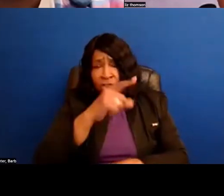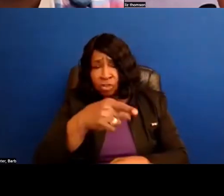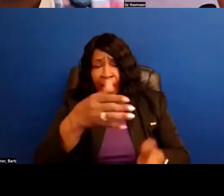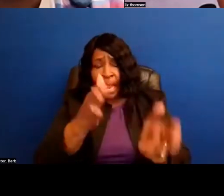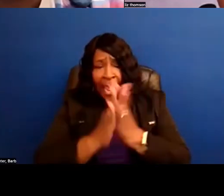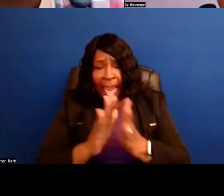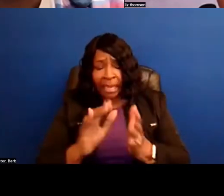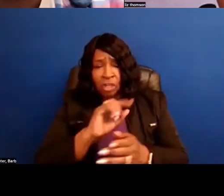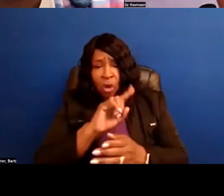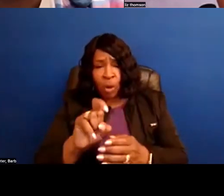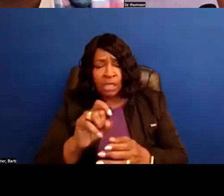I was thinking about,